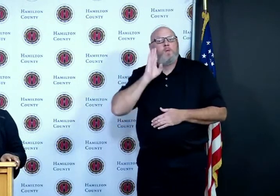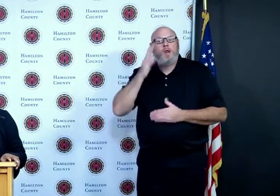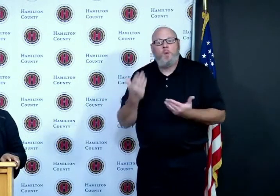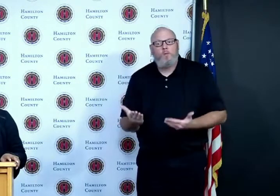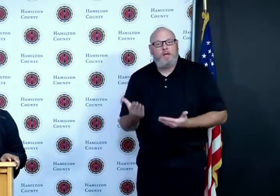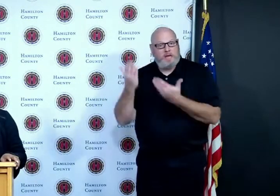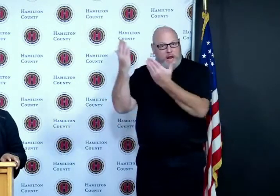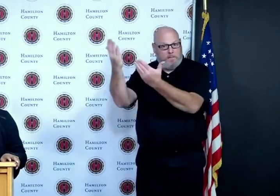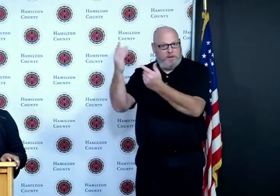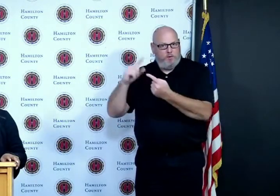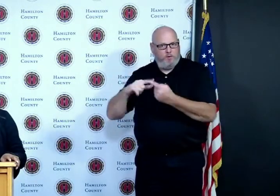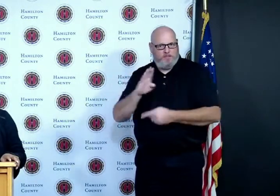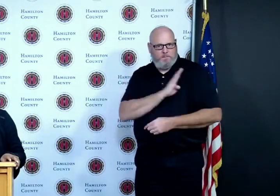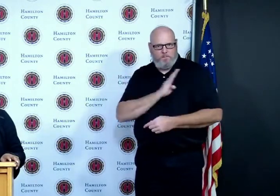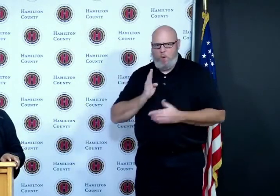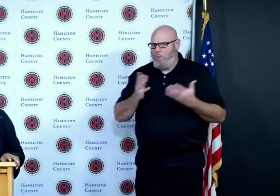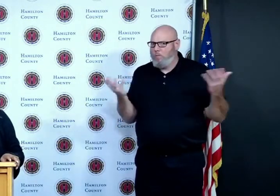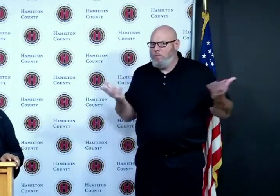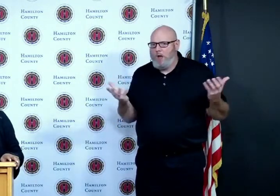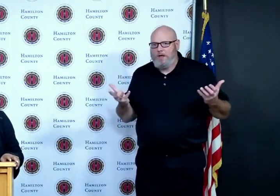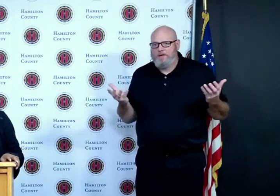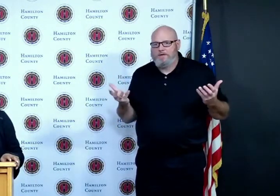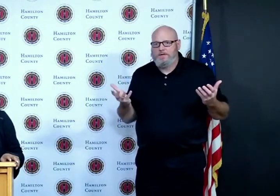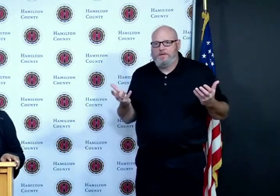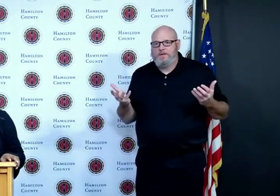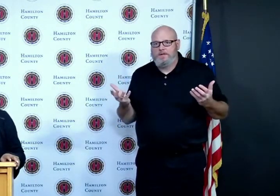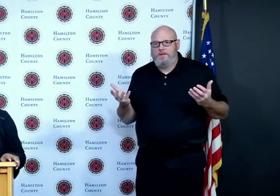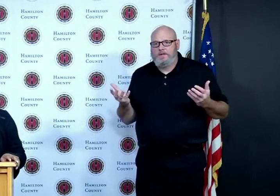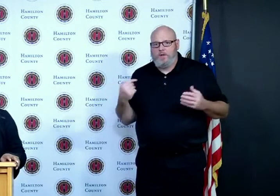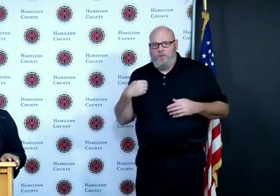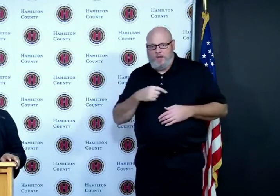member of the Board the three of us will make a decision where we put those dollars but I want